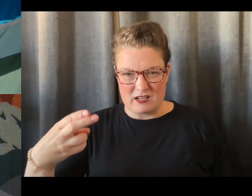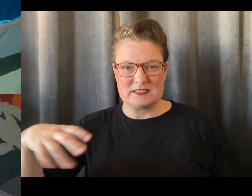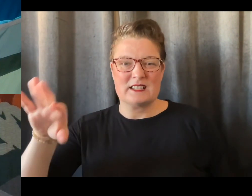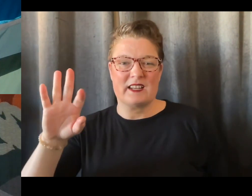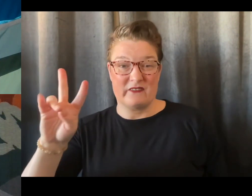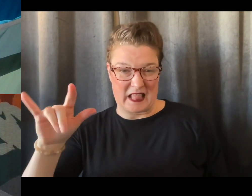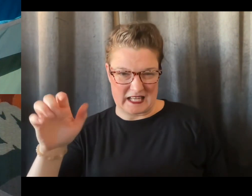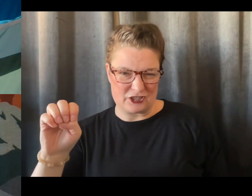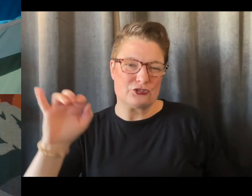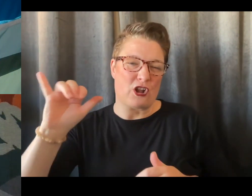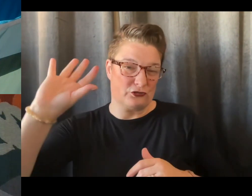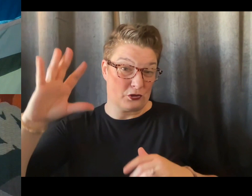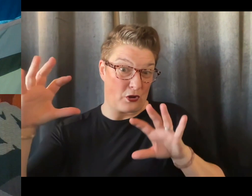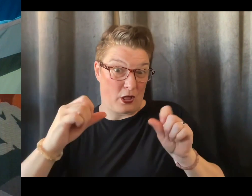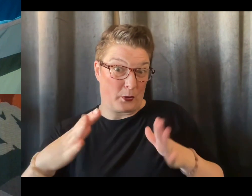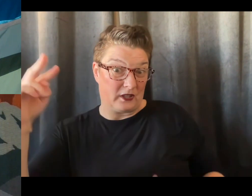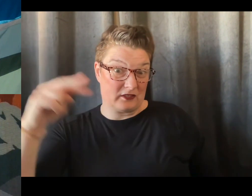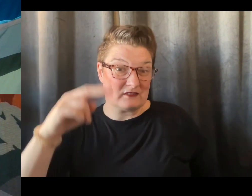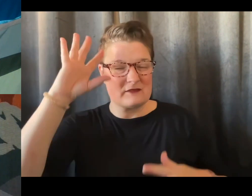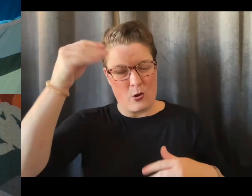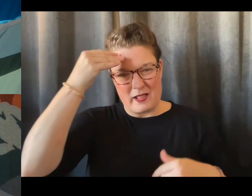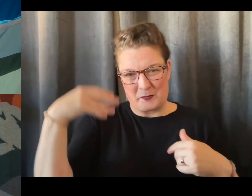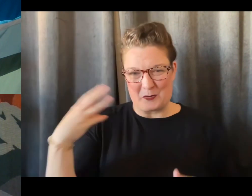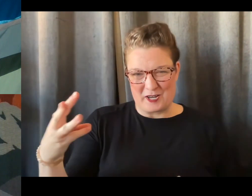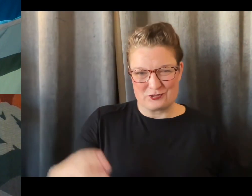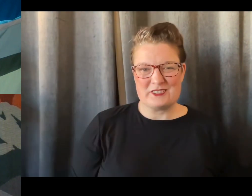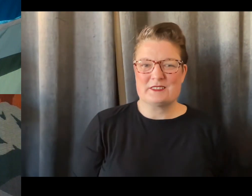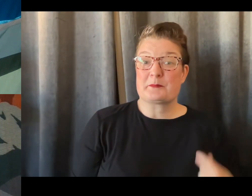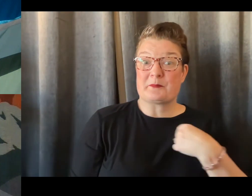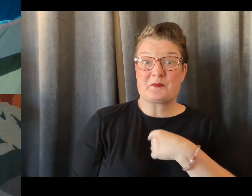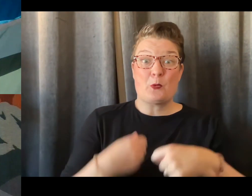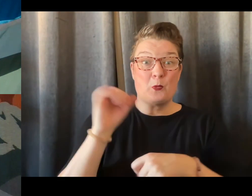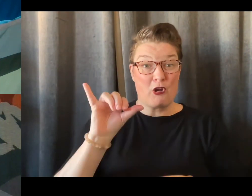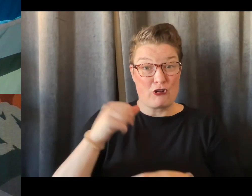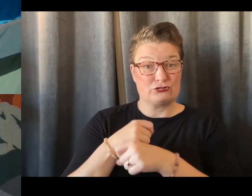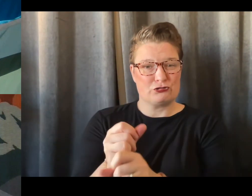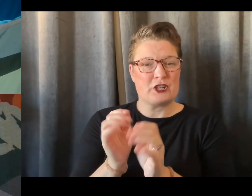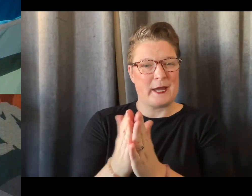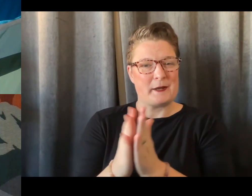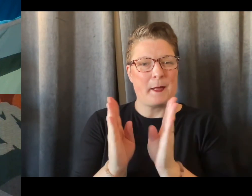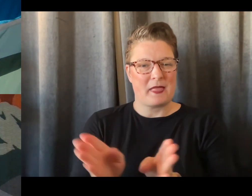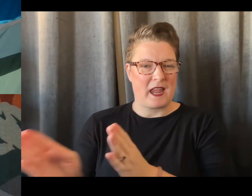Rebekah: In addition to this podcast, we create a planner that combines Hebrew, Gregorian, and Moon calendars.